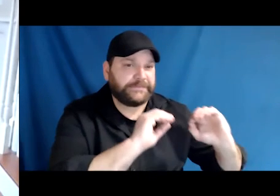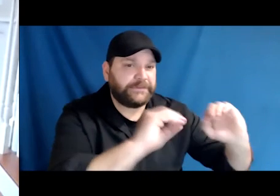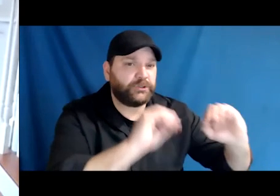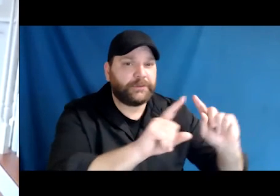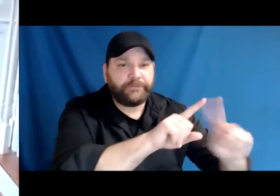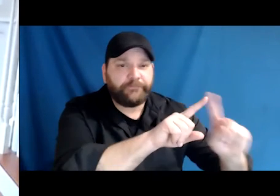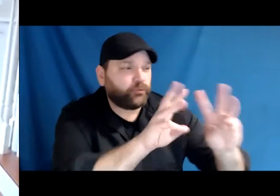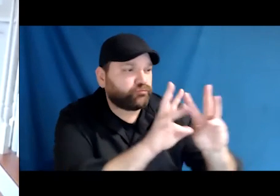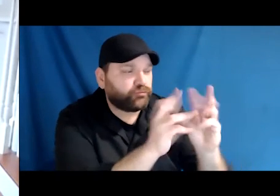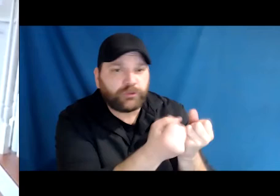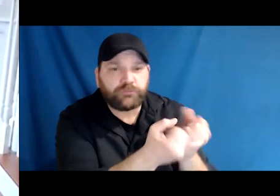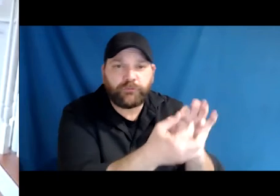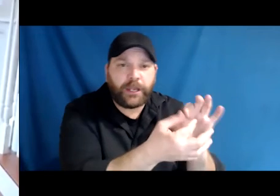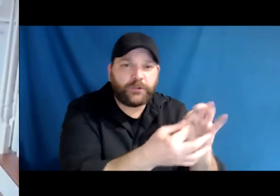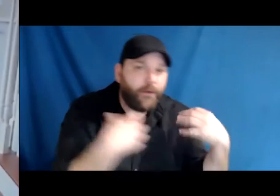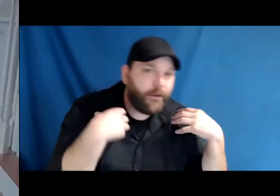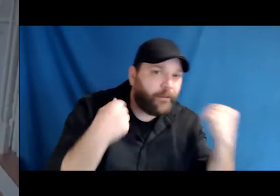Congratulations Jessie, that's great.